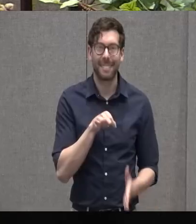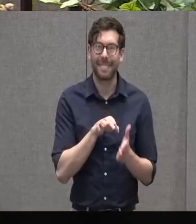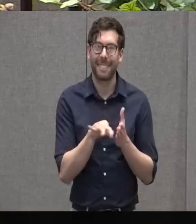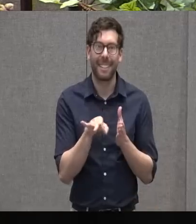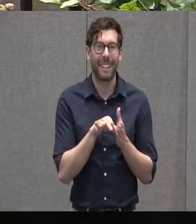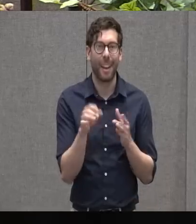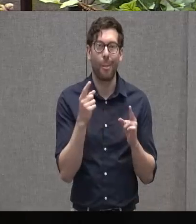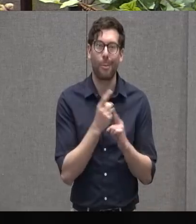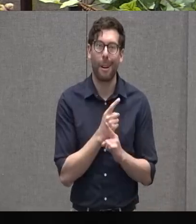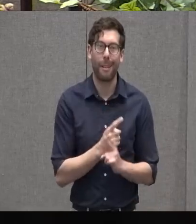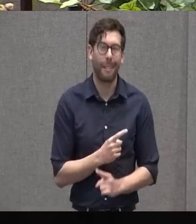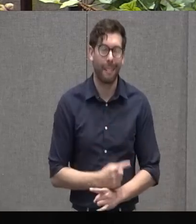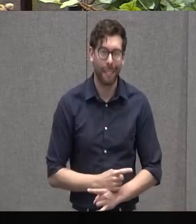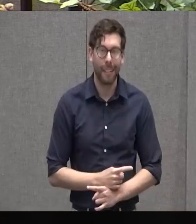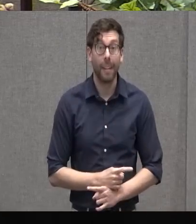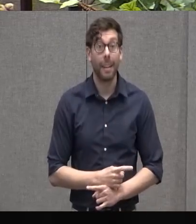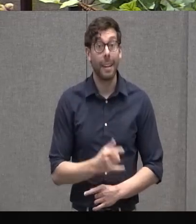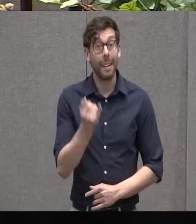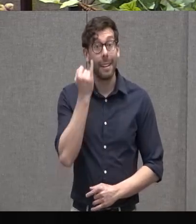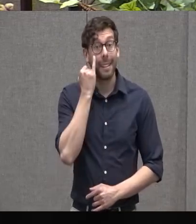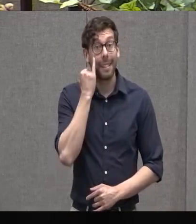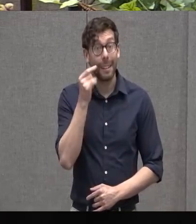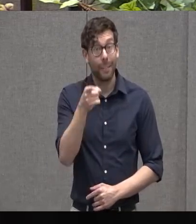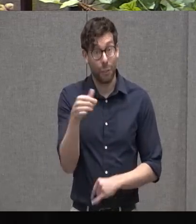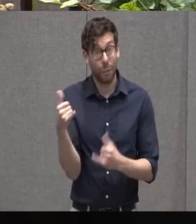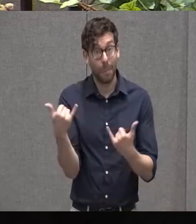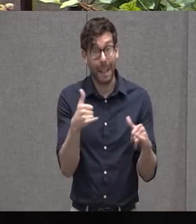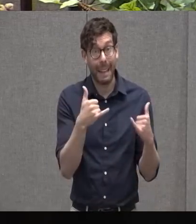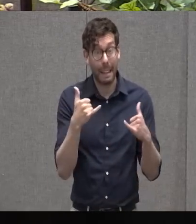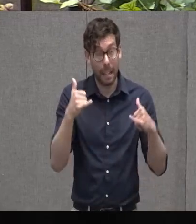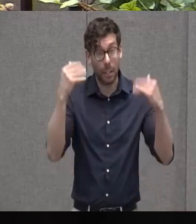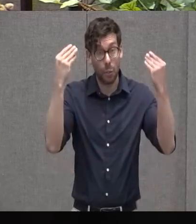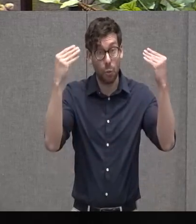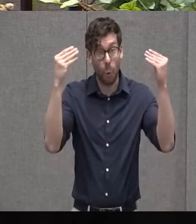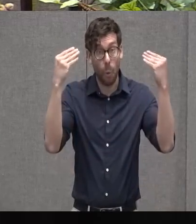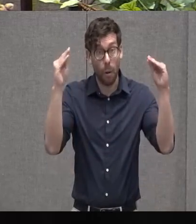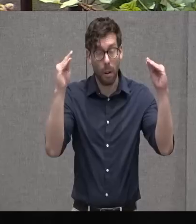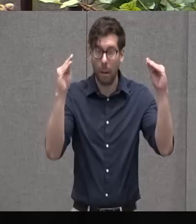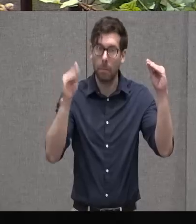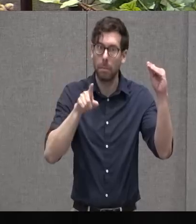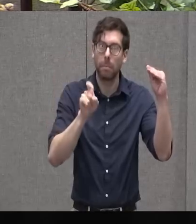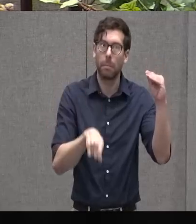When you're playing store, you wanna make sure you count as correctly as possible.